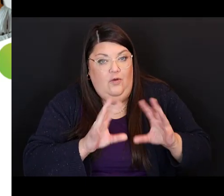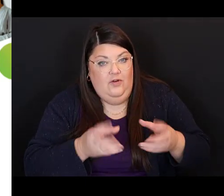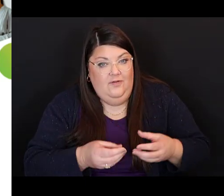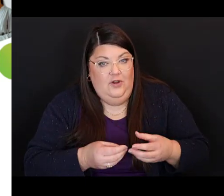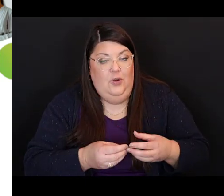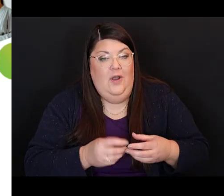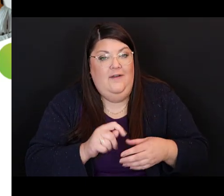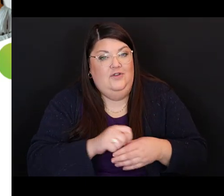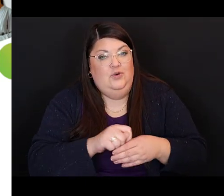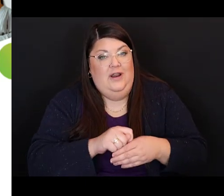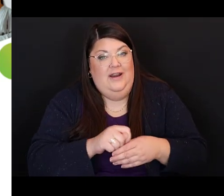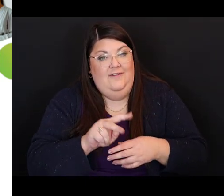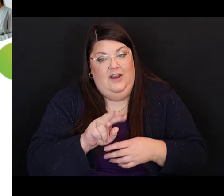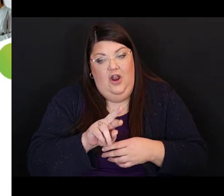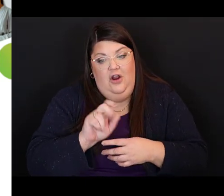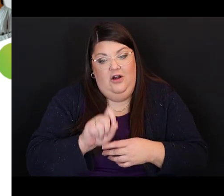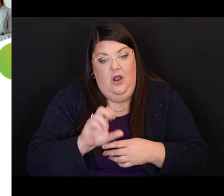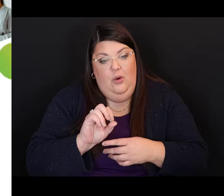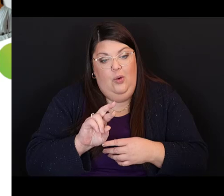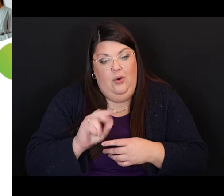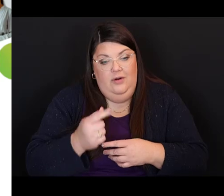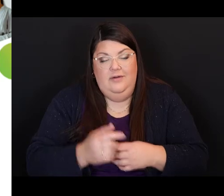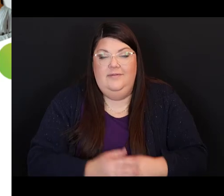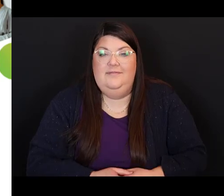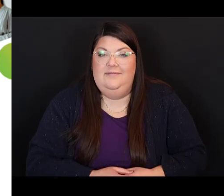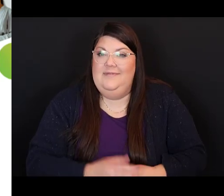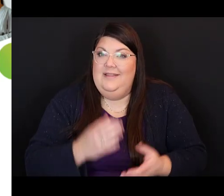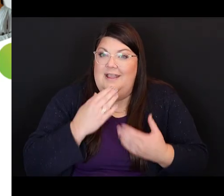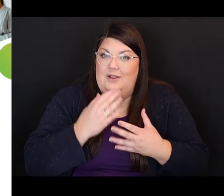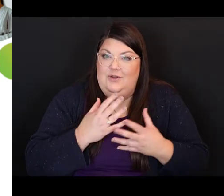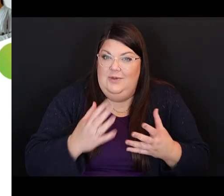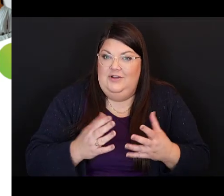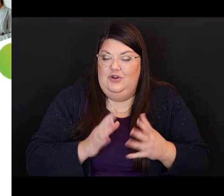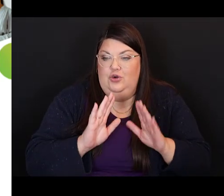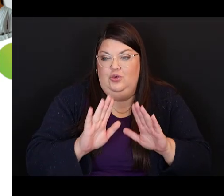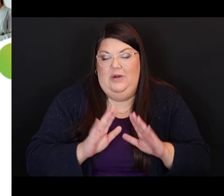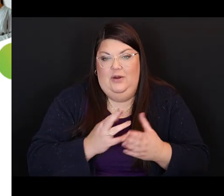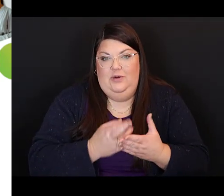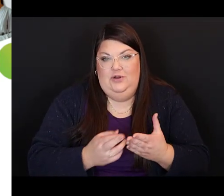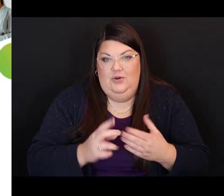[Heather] Yeah, thanks John. There's a lot of great res sources on there from the training